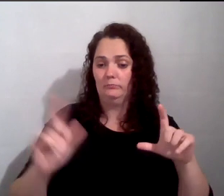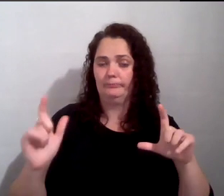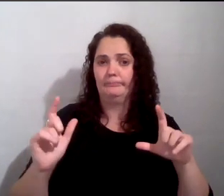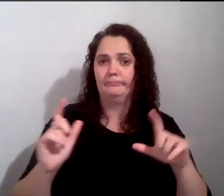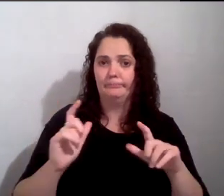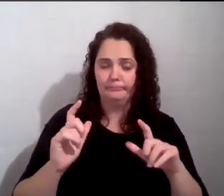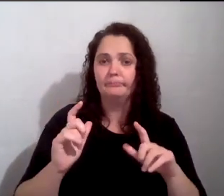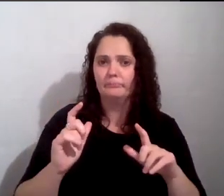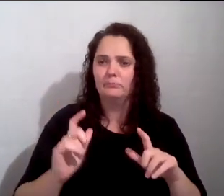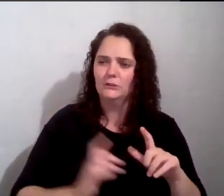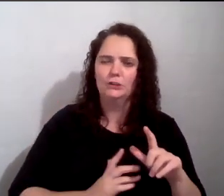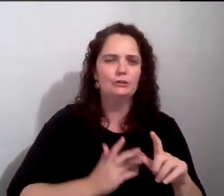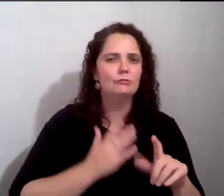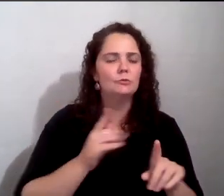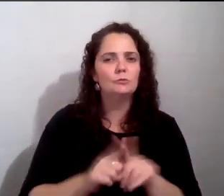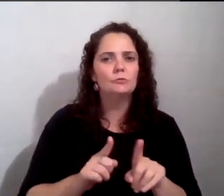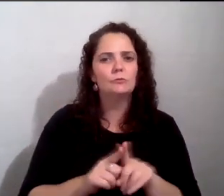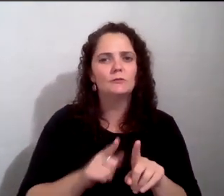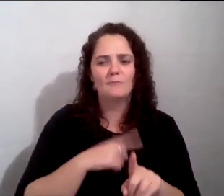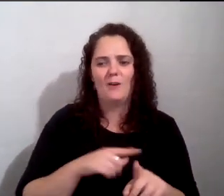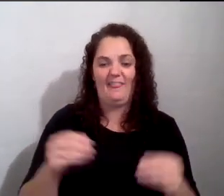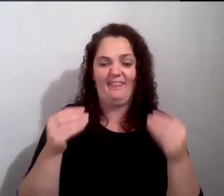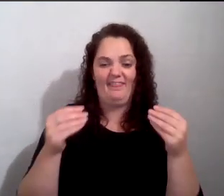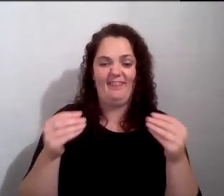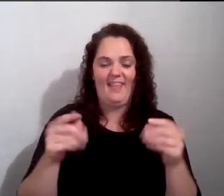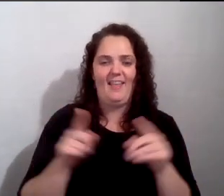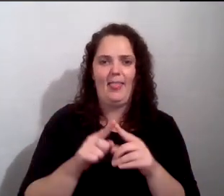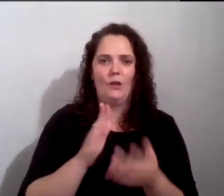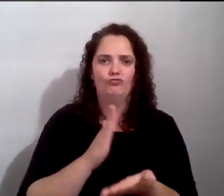snapshot photography in particular that I was very attracted to, like